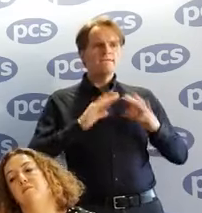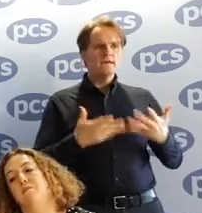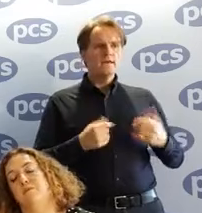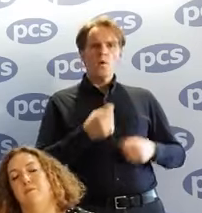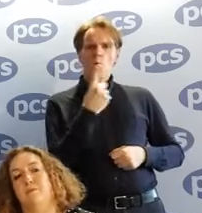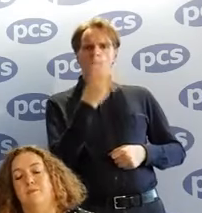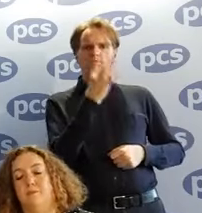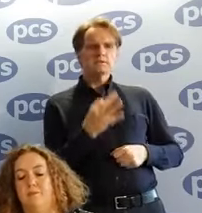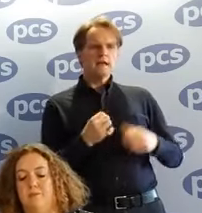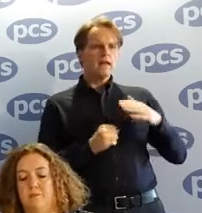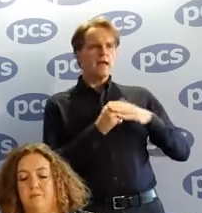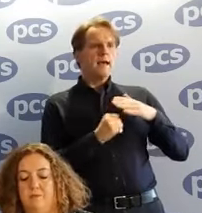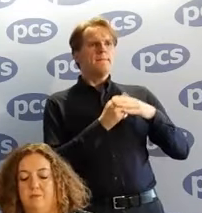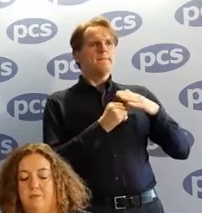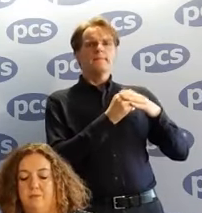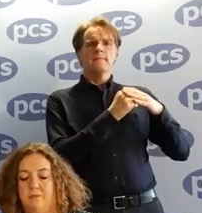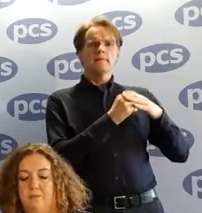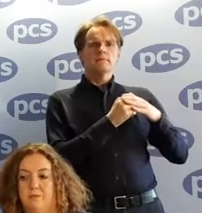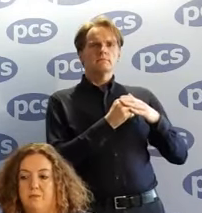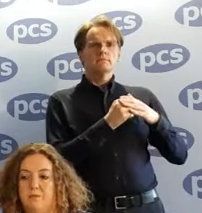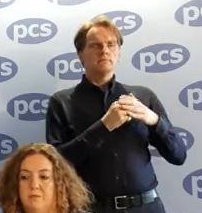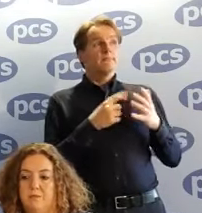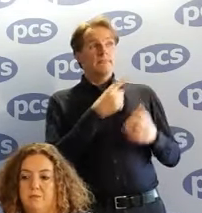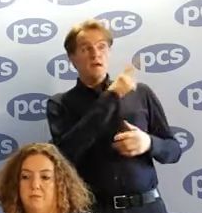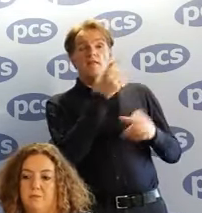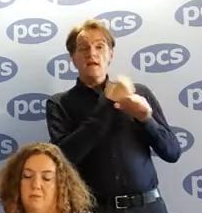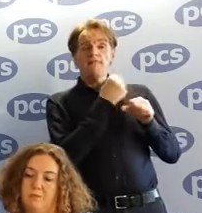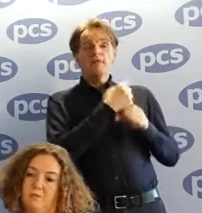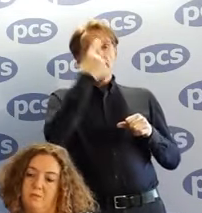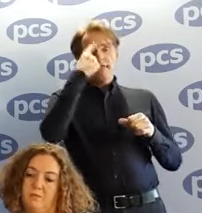It's because they actually believe that we can't do anything about it so think